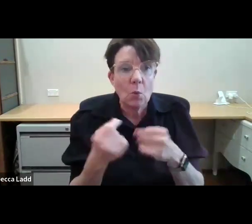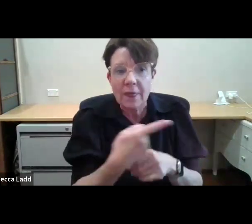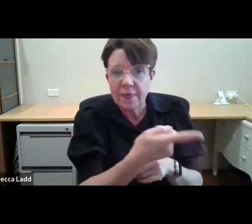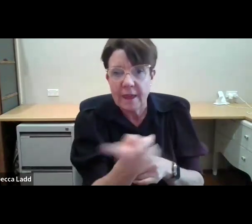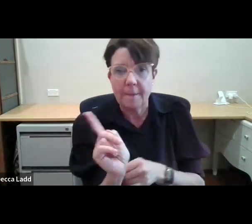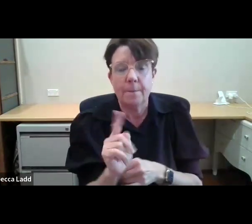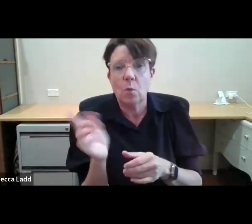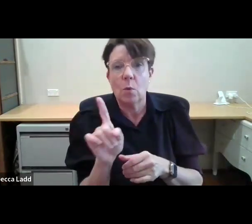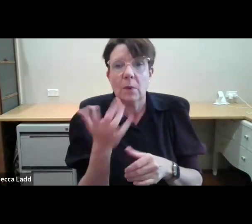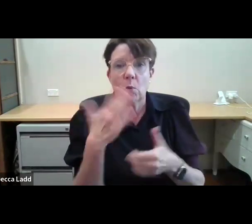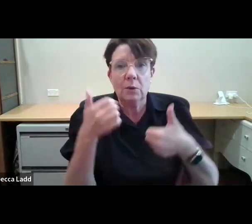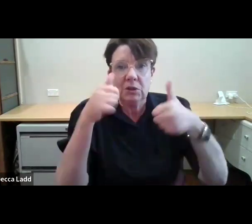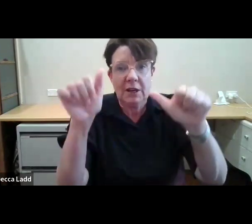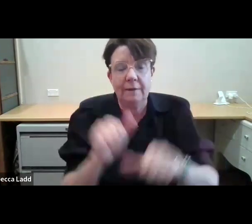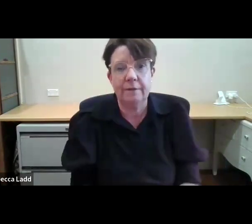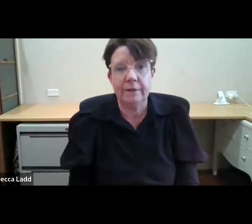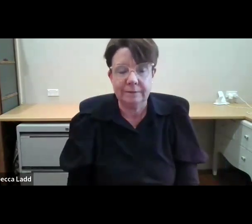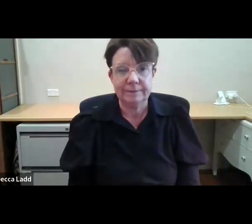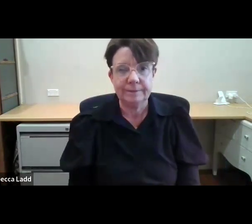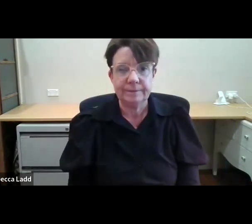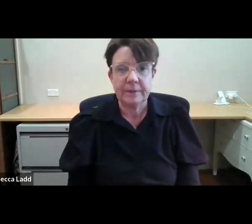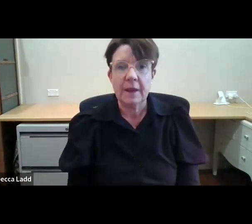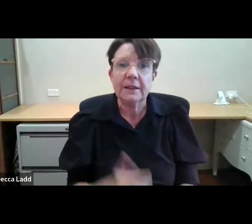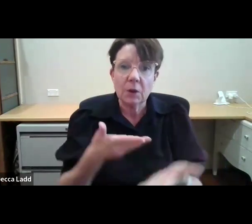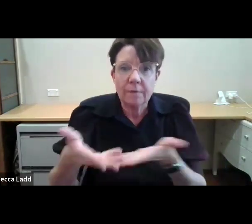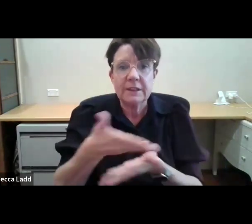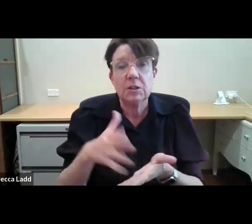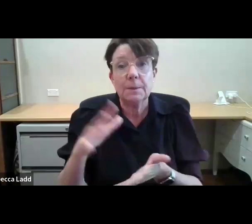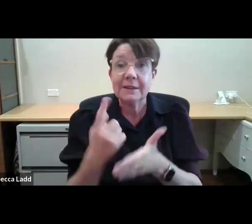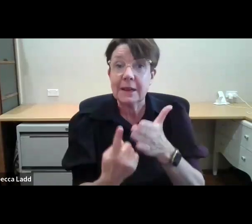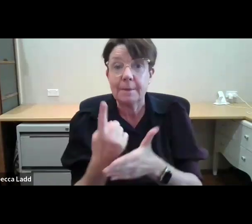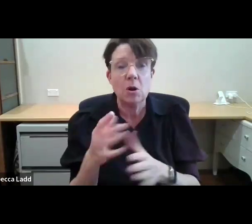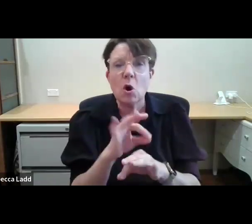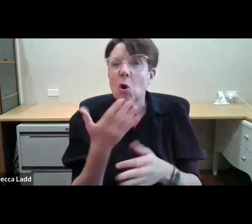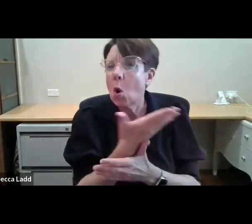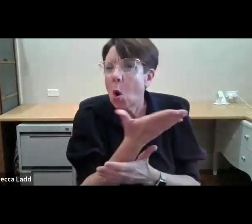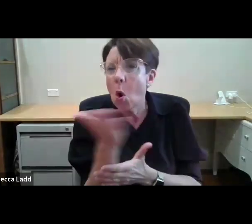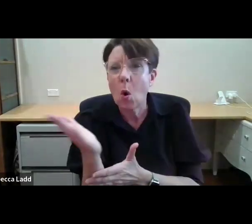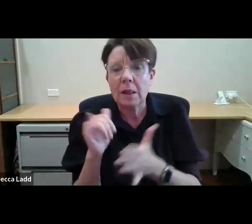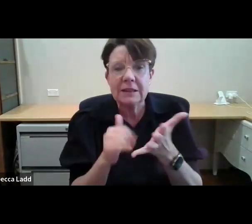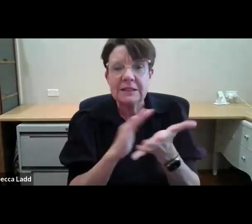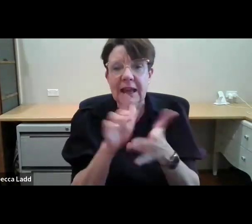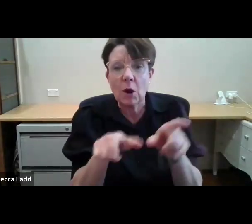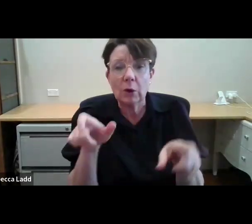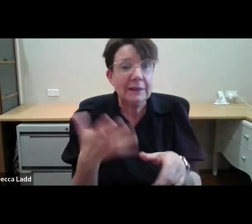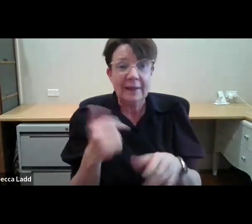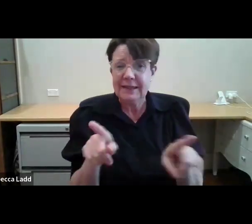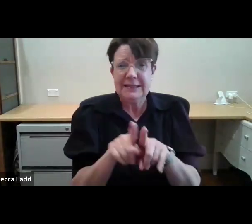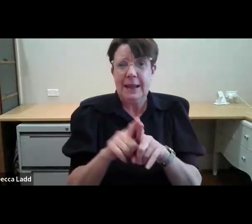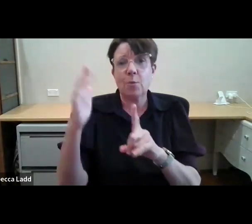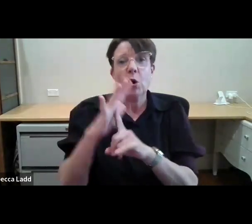stakeholders will have the priorities that we have, but it is important that we have those conversations. If you have a key